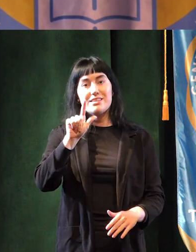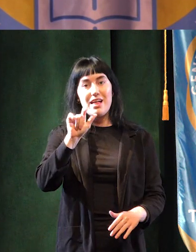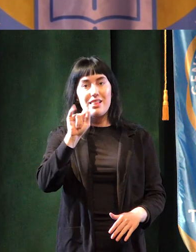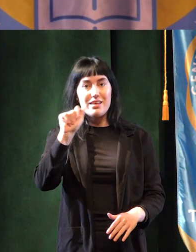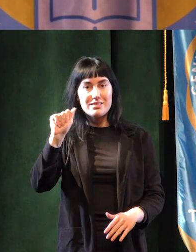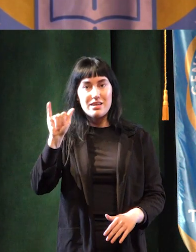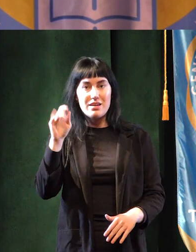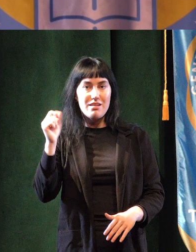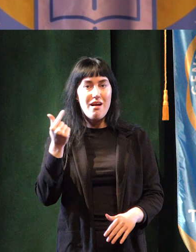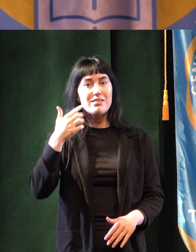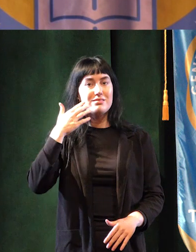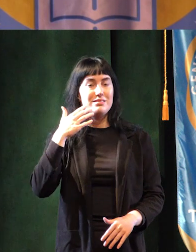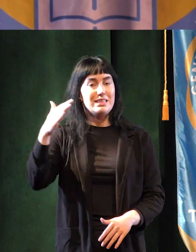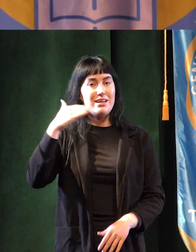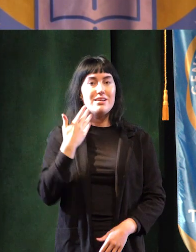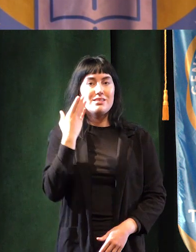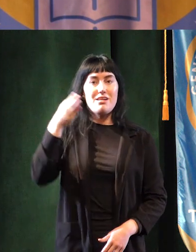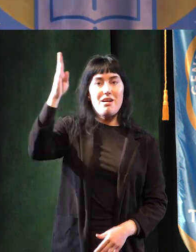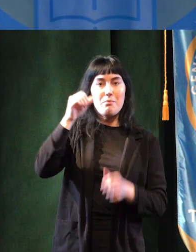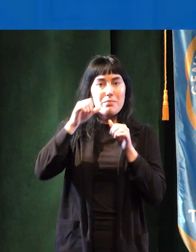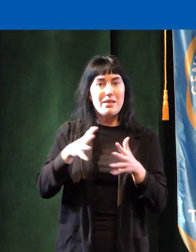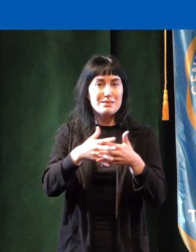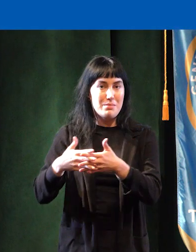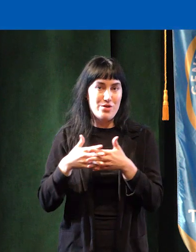young sings god bless america